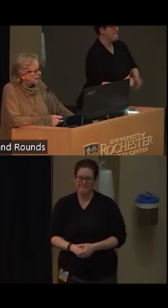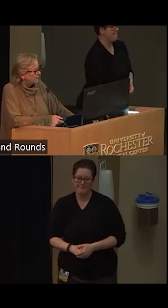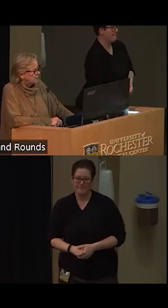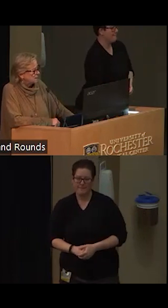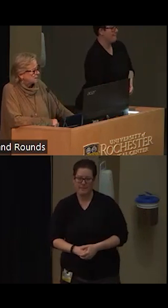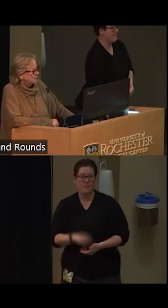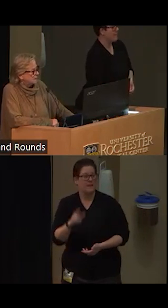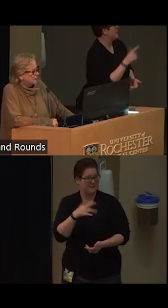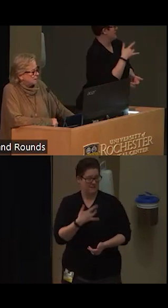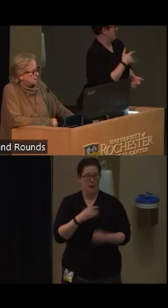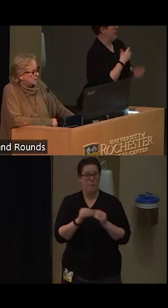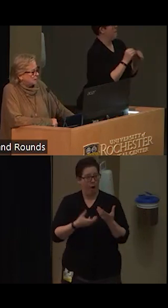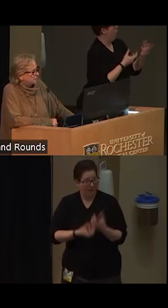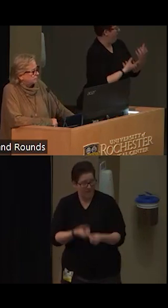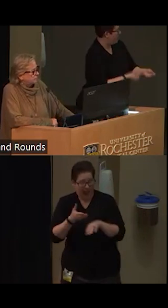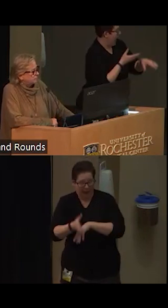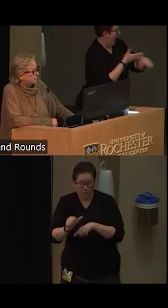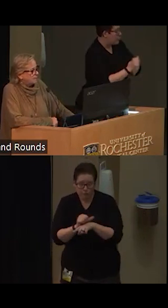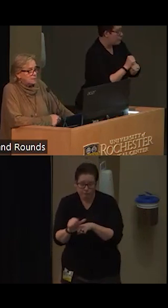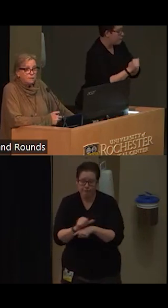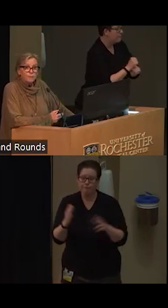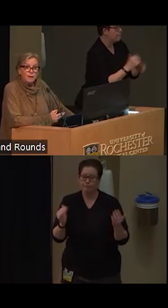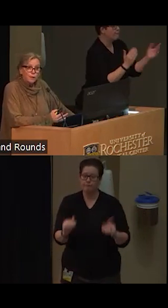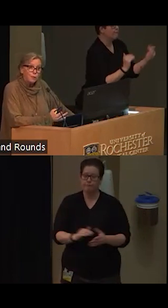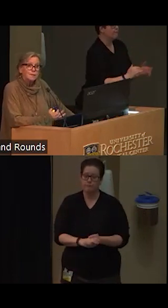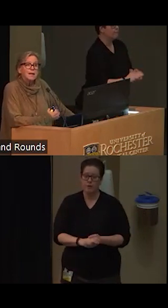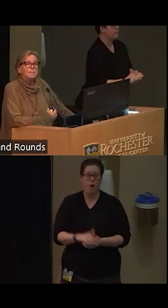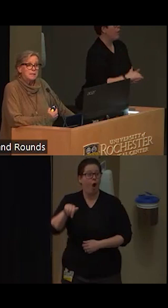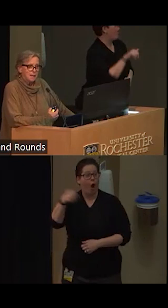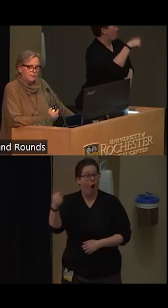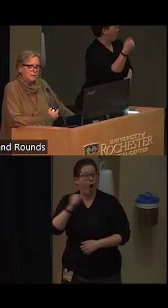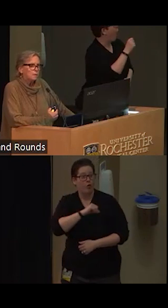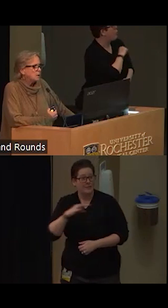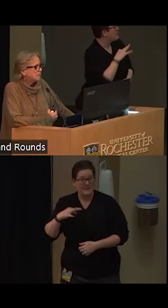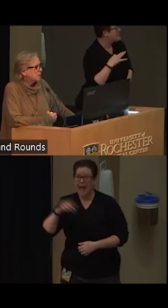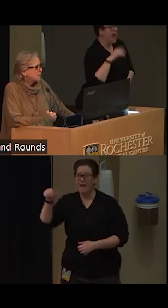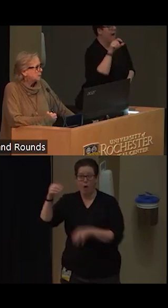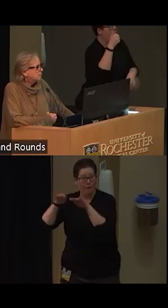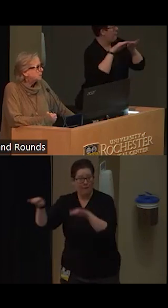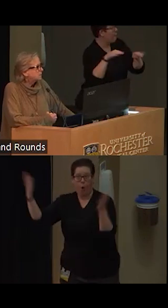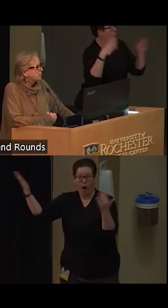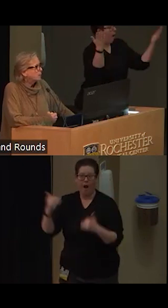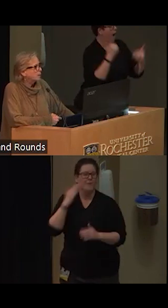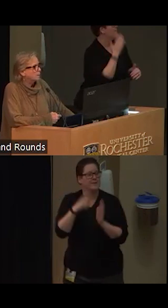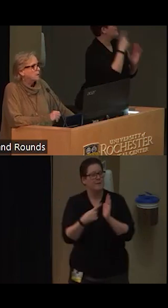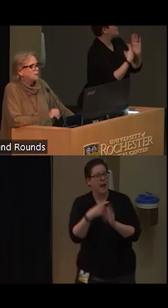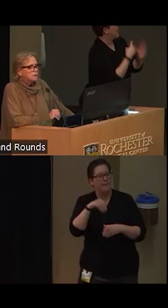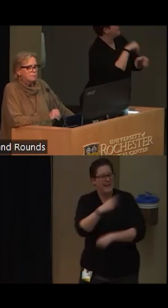in confidence having staff from other units come together sometimes on the inpatient program things